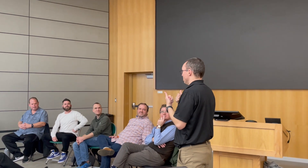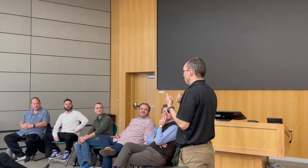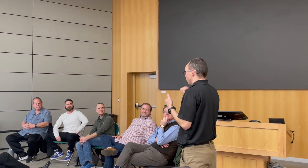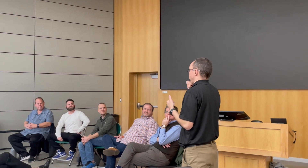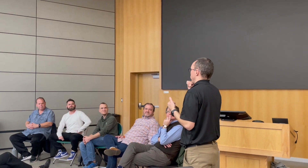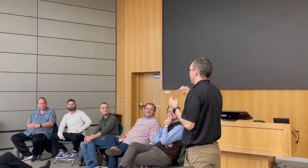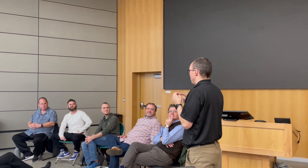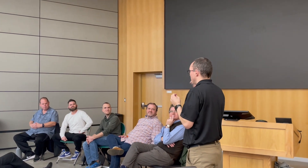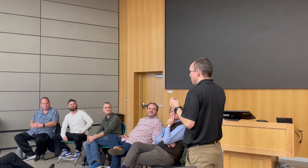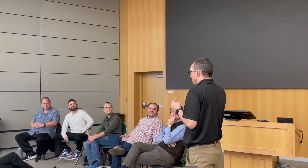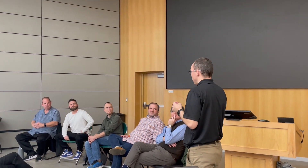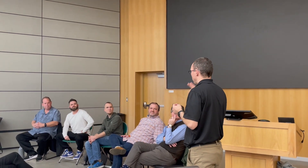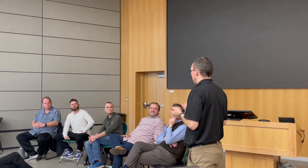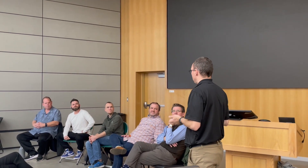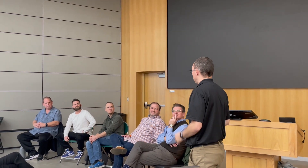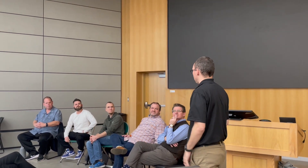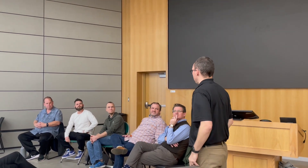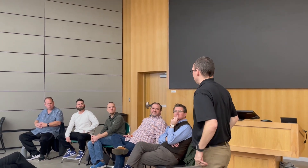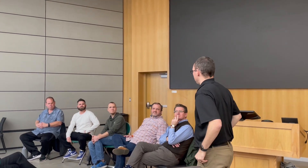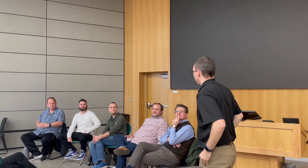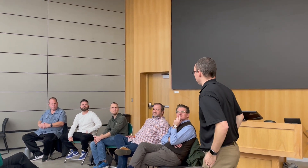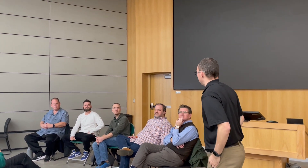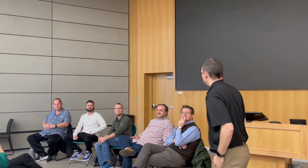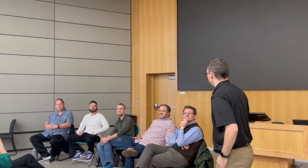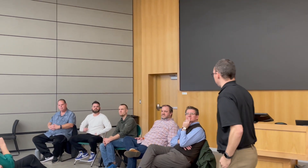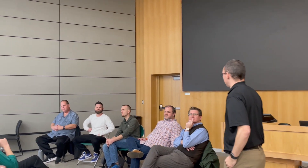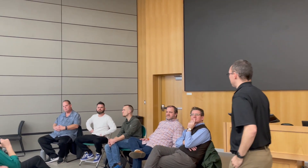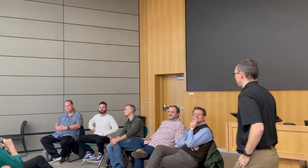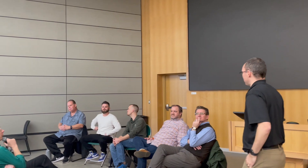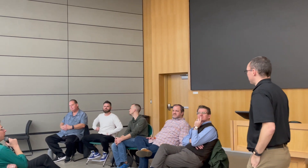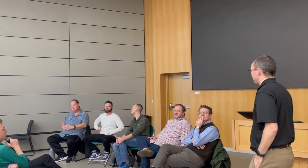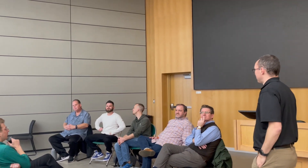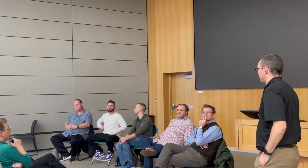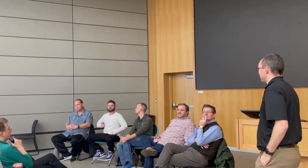tell me about a challenge that maybe you all had when you received your